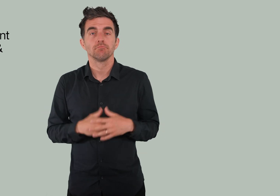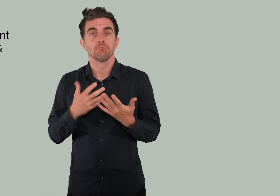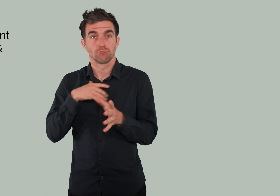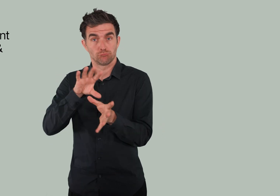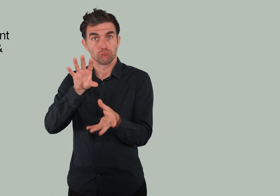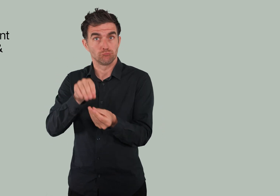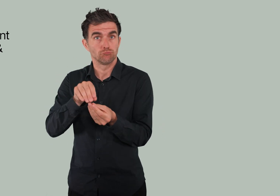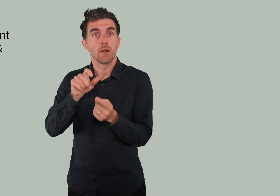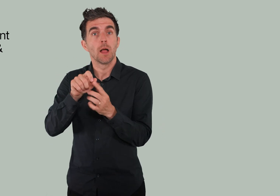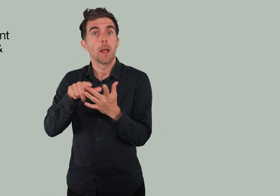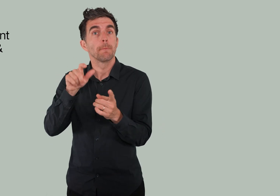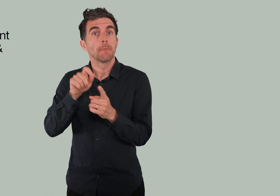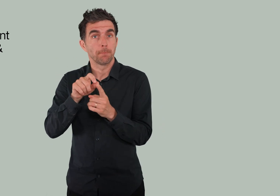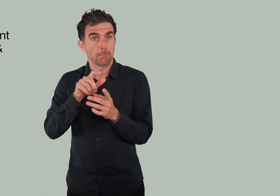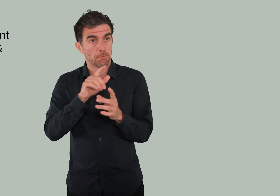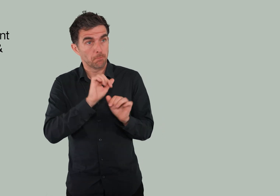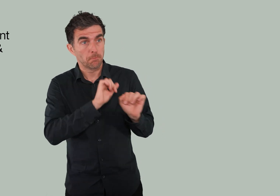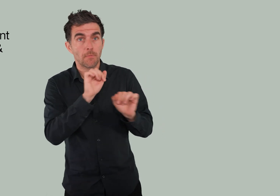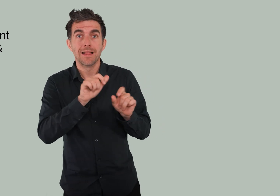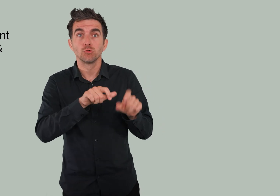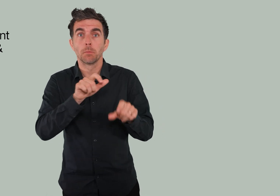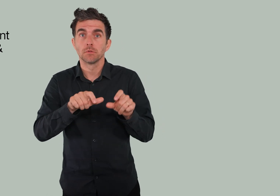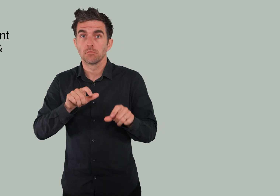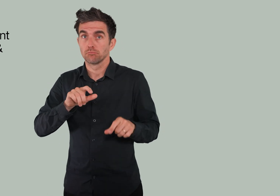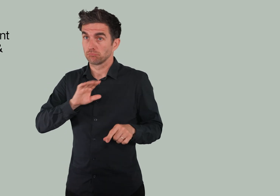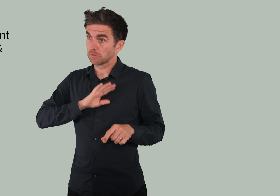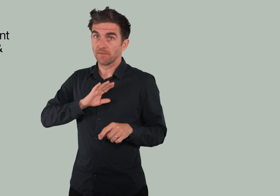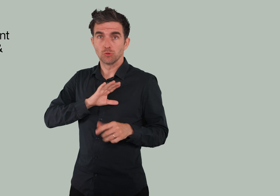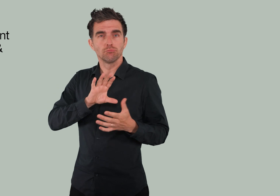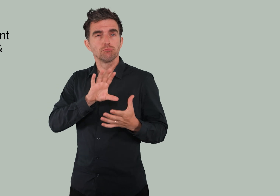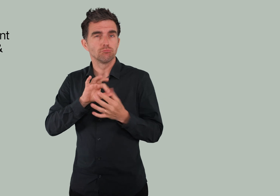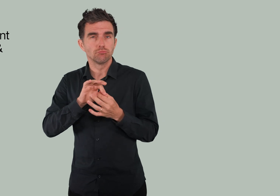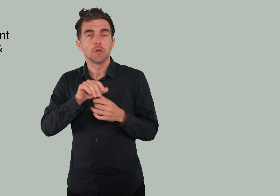Following an overview of PIP customer satisfaction drawing on